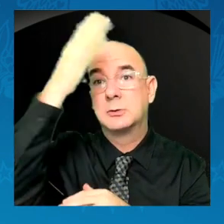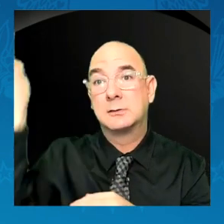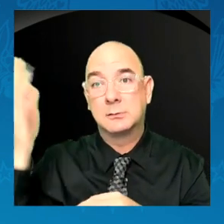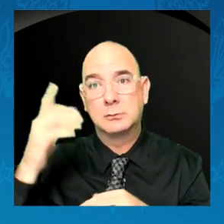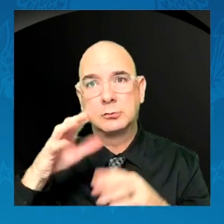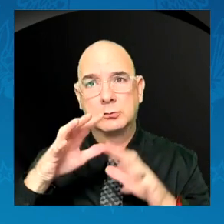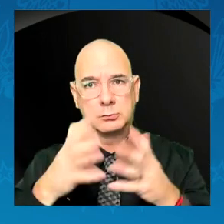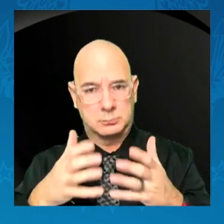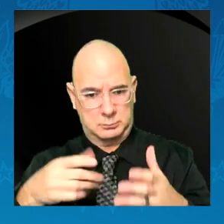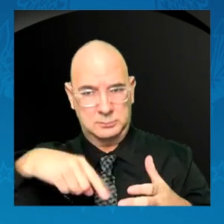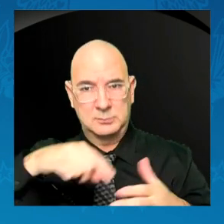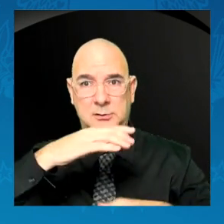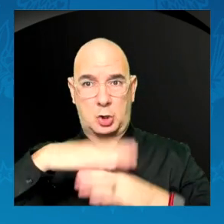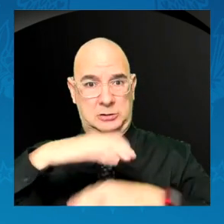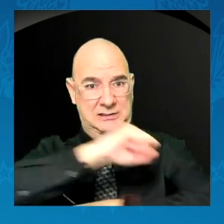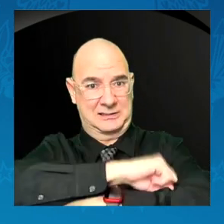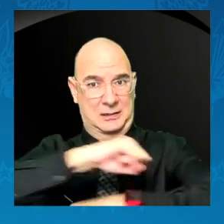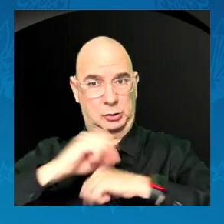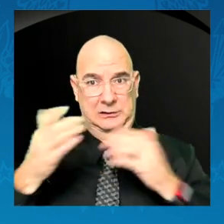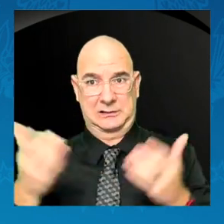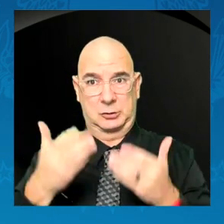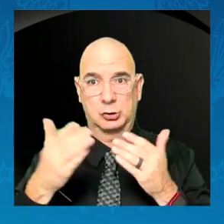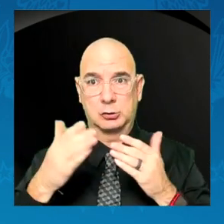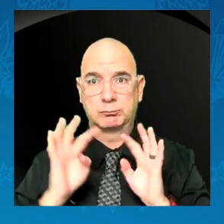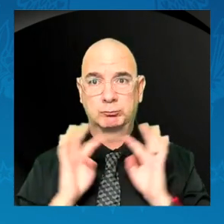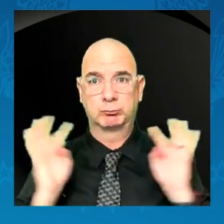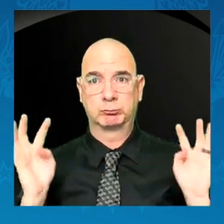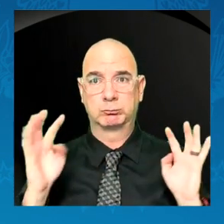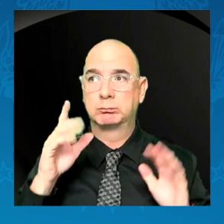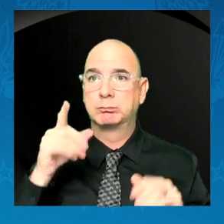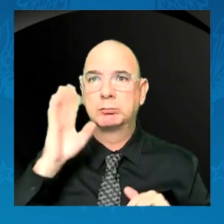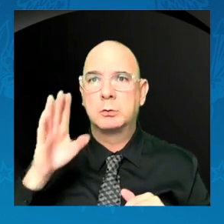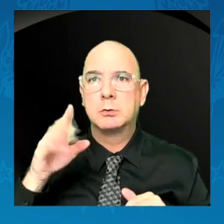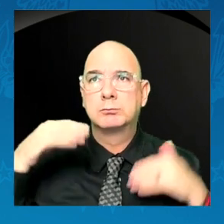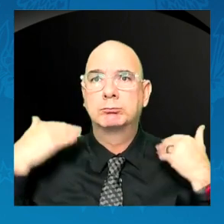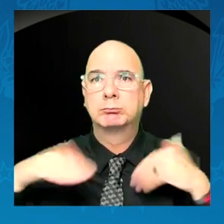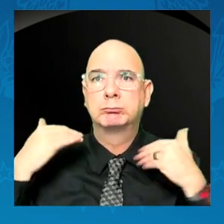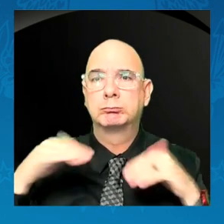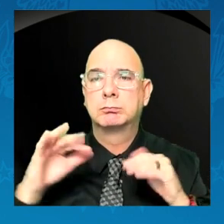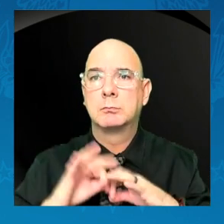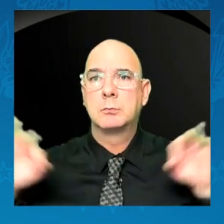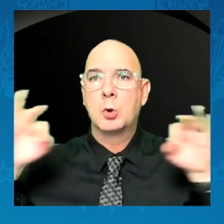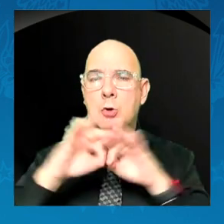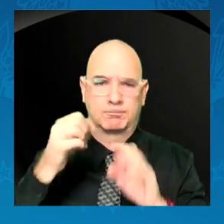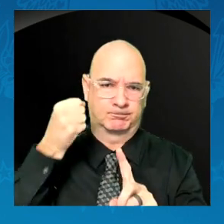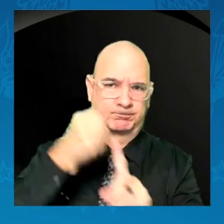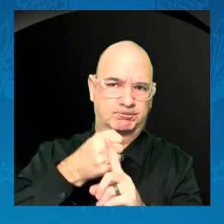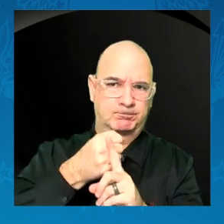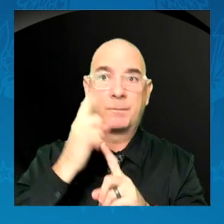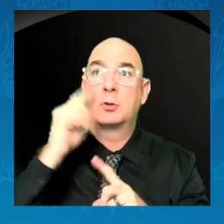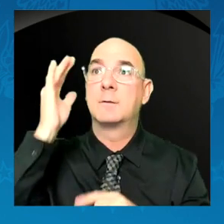and will continue to be incredibly impactful for future and current generations. Thank you very much.